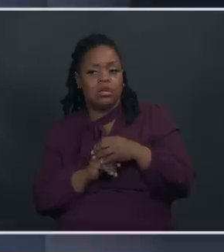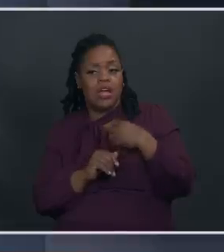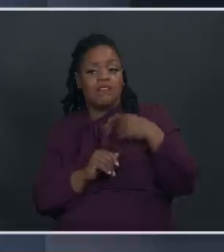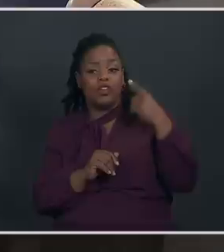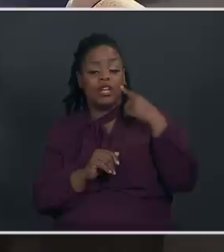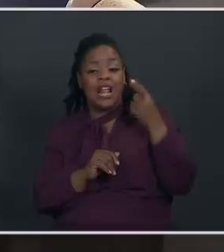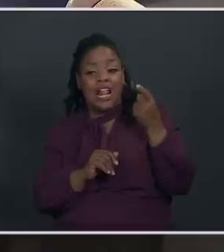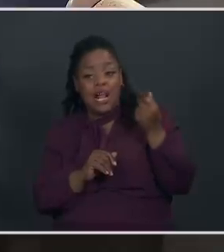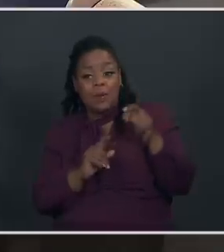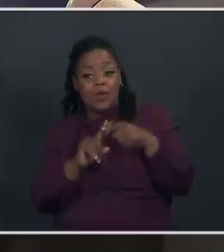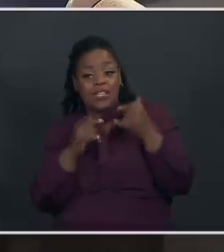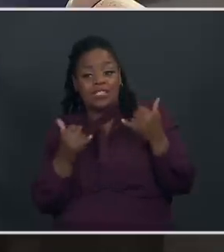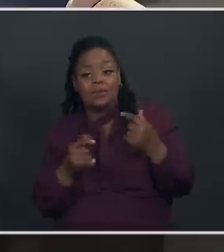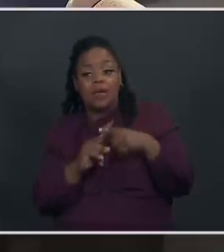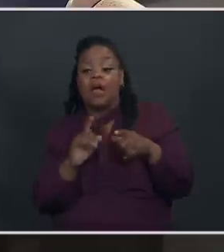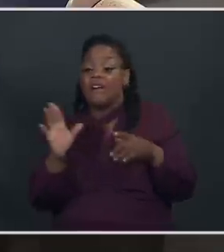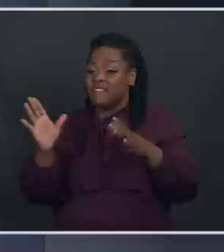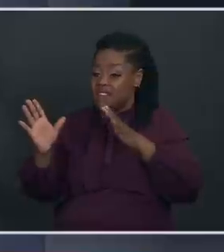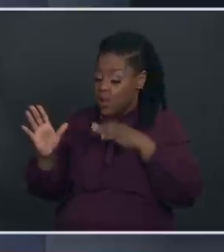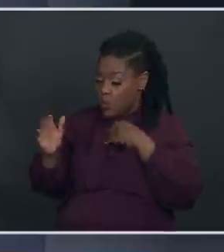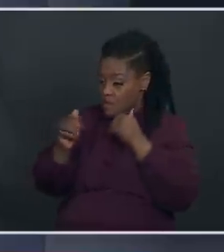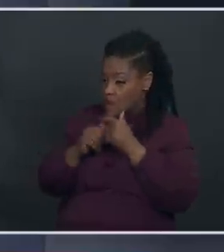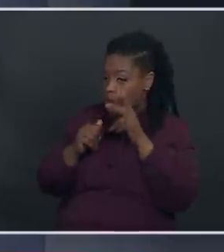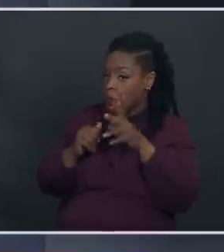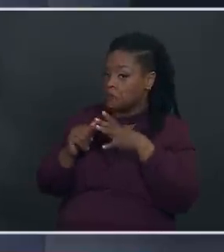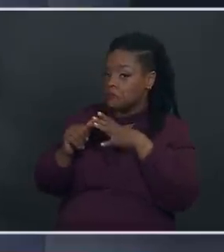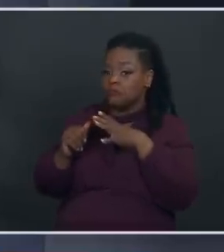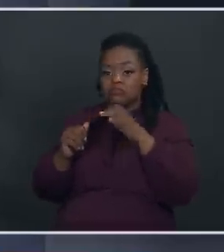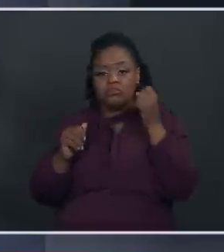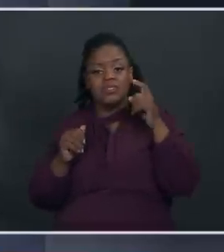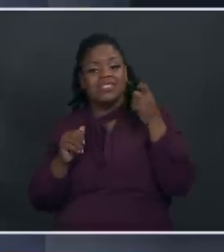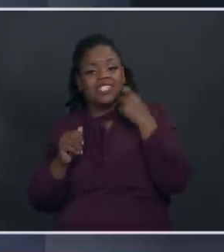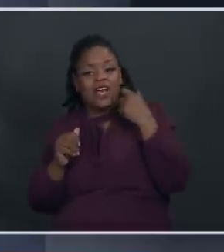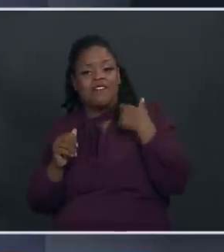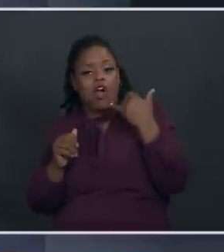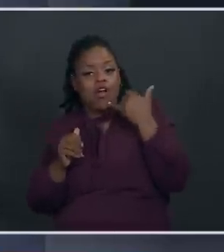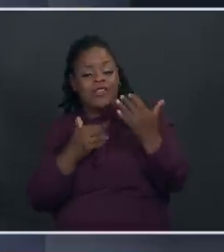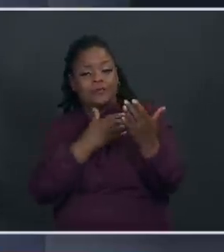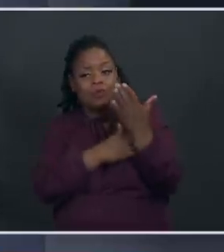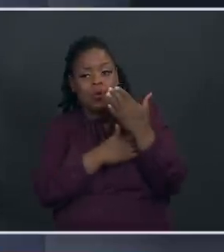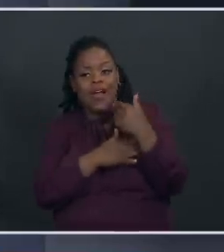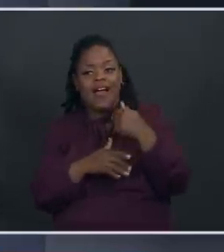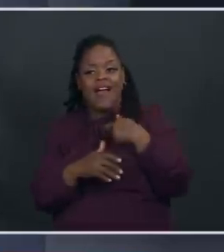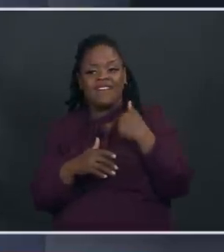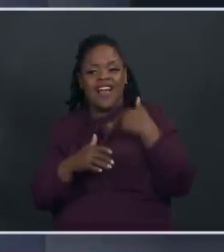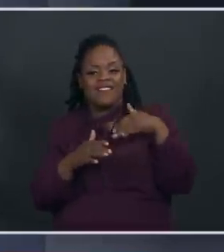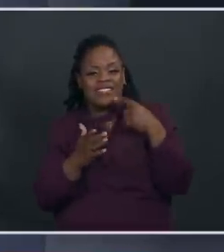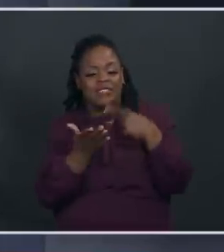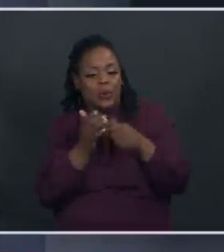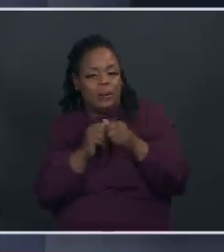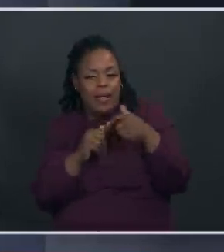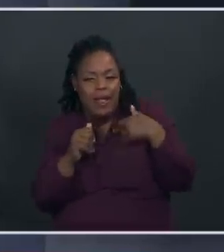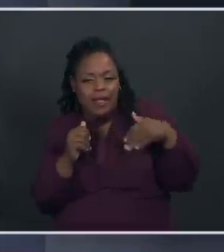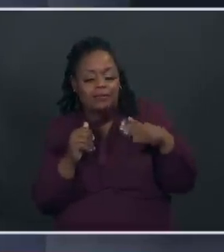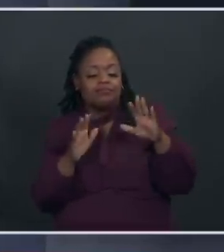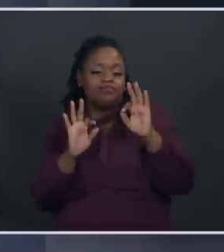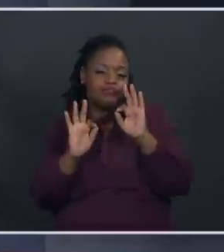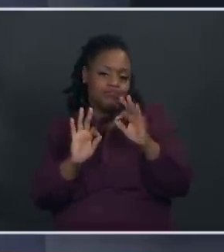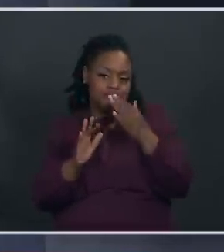So we'll follow up with . Ms. Psaki: Understood. And they just had a call this morning, but I haven't had a chance to talk to him specifically about it. Go ahead, Jen. The Press: Thank you, Jen. The Press: Thanks, Jen. Two vaccine questions.